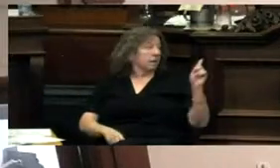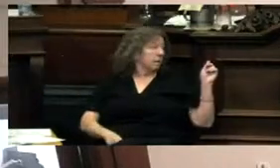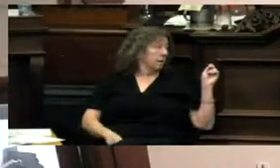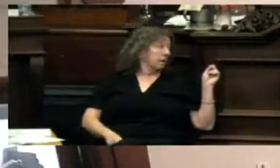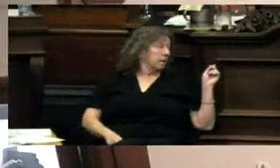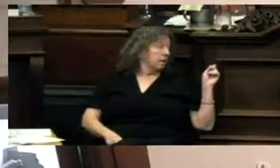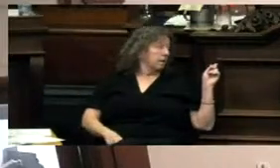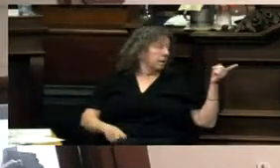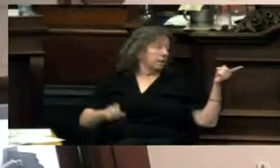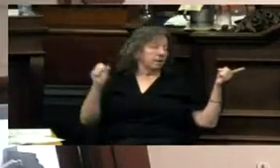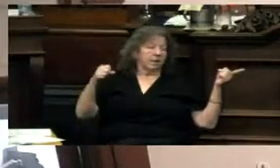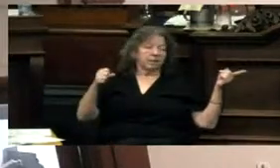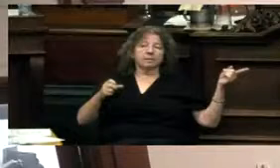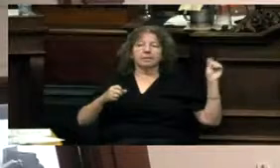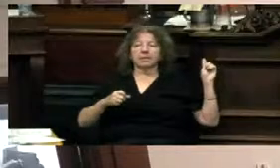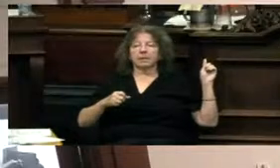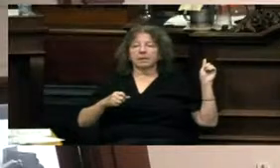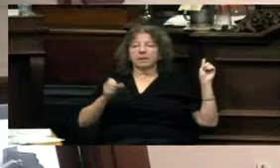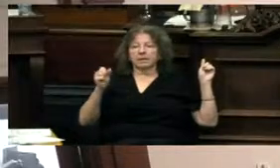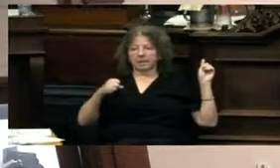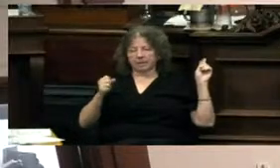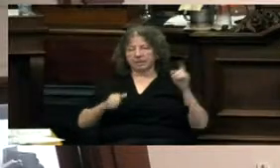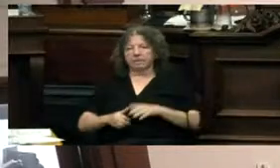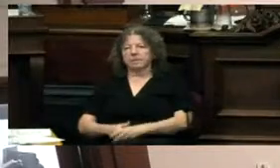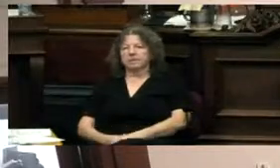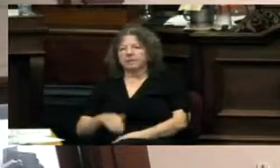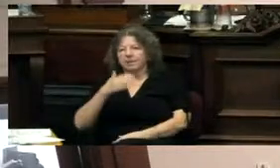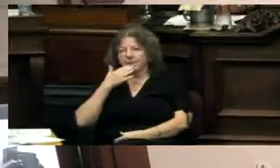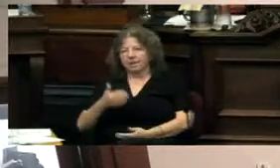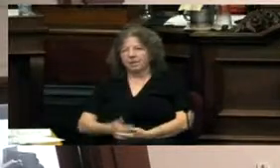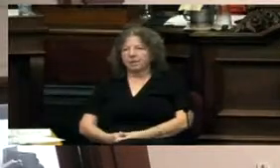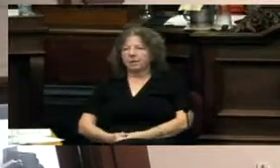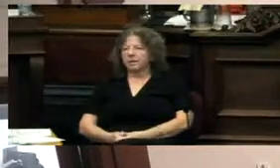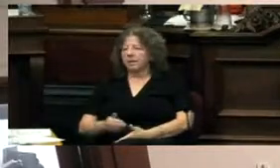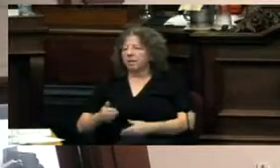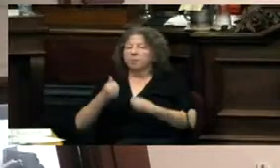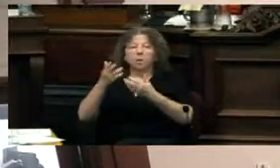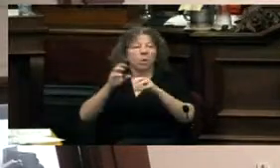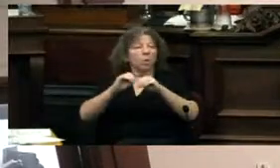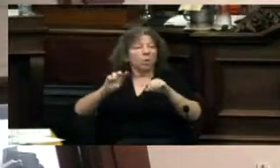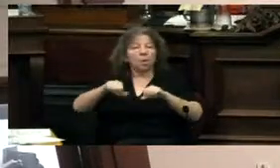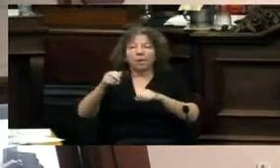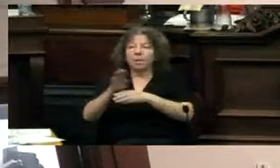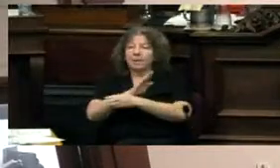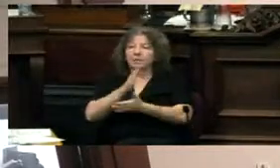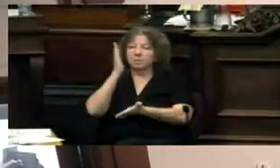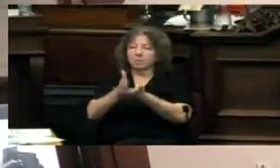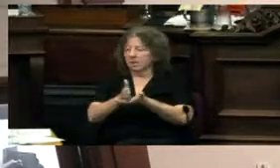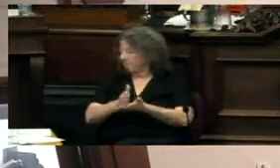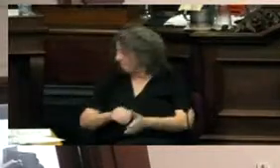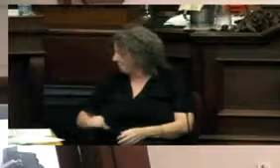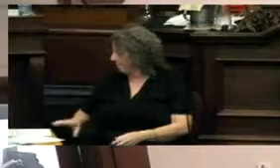Patterson. Yes. Council member. Smith. Yes. Vice president.